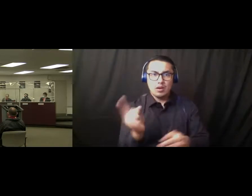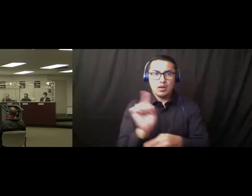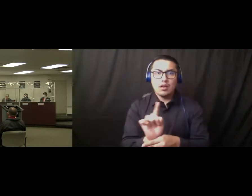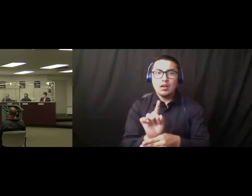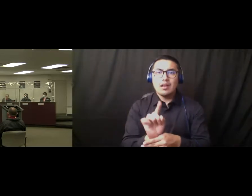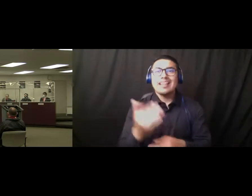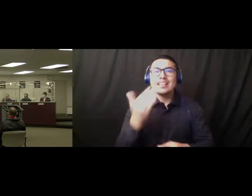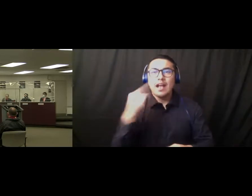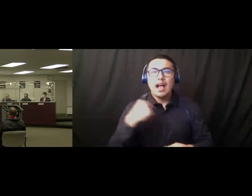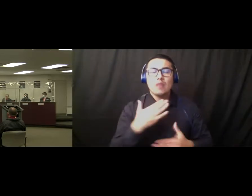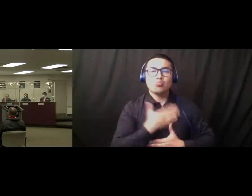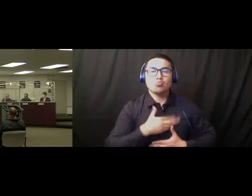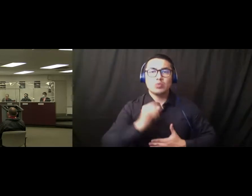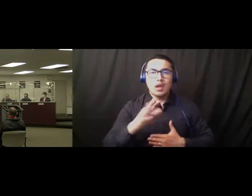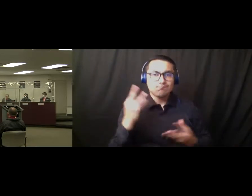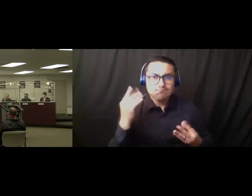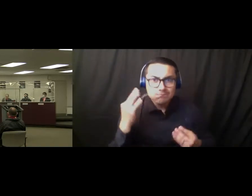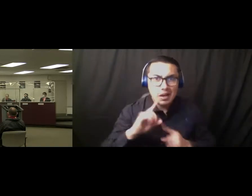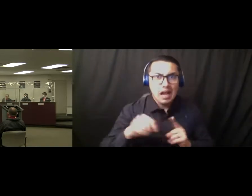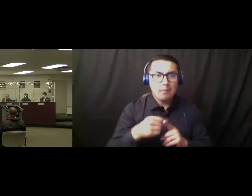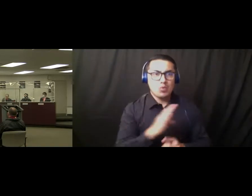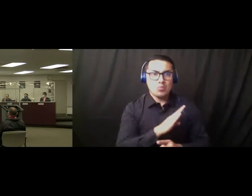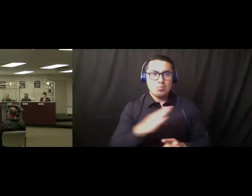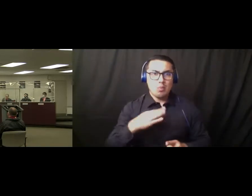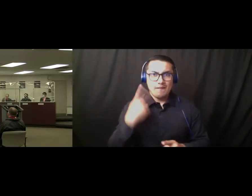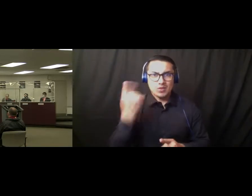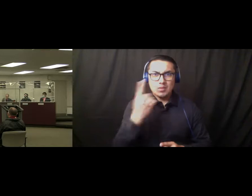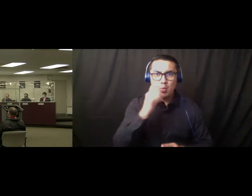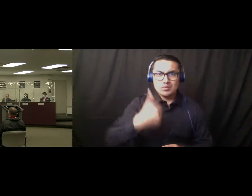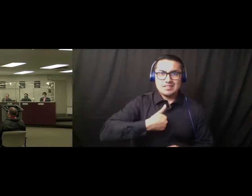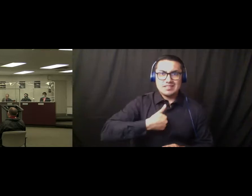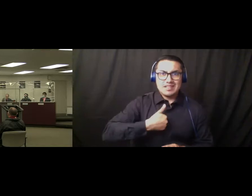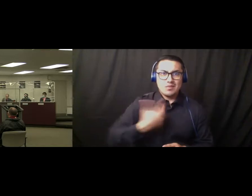the administration and the Board for somebody that's ah, hearing and visually impaired.